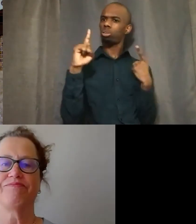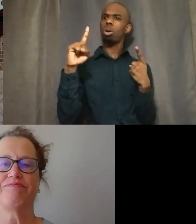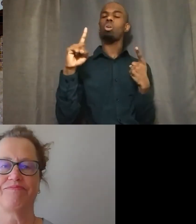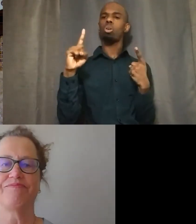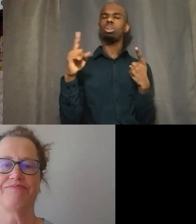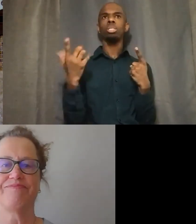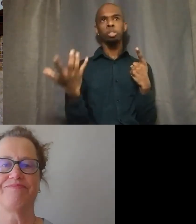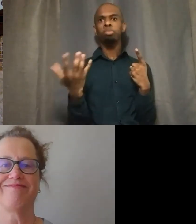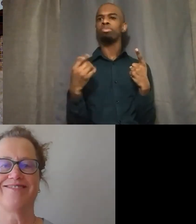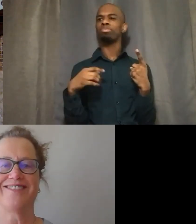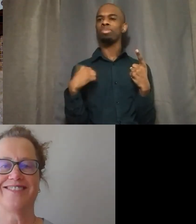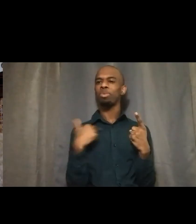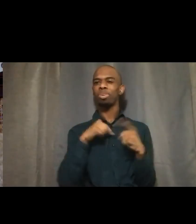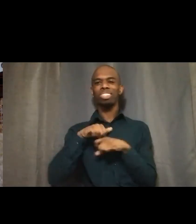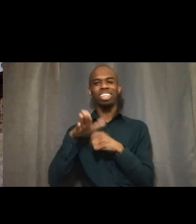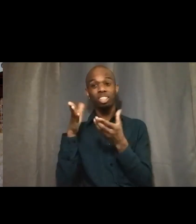Okay, anybody else got one?